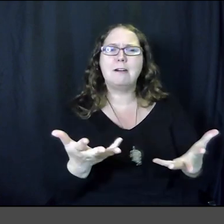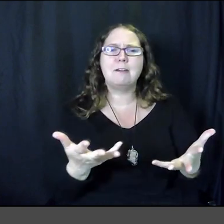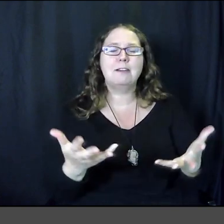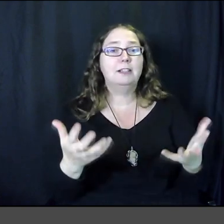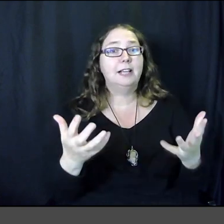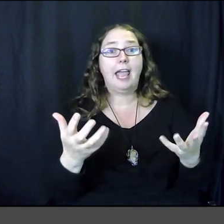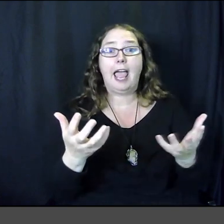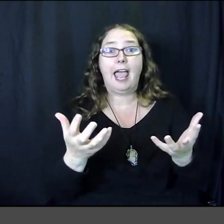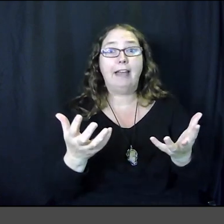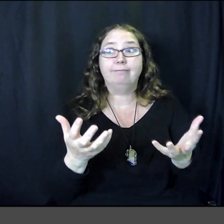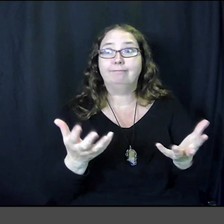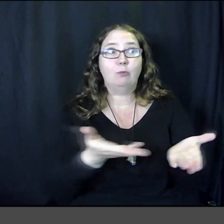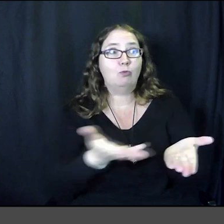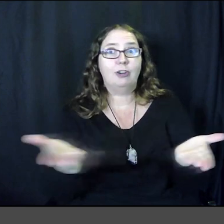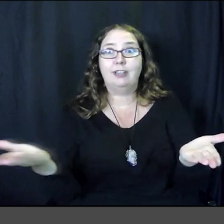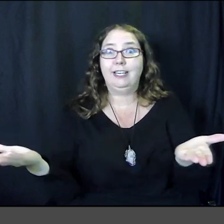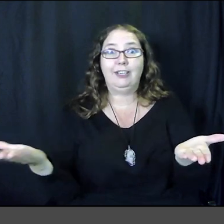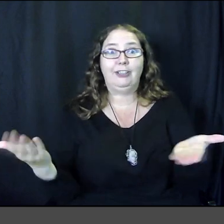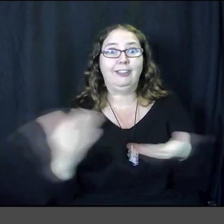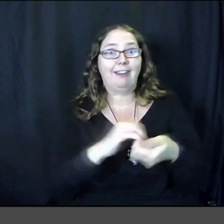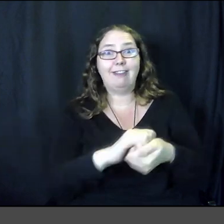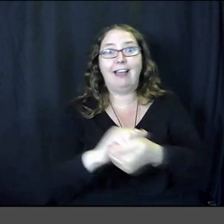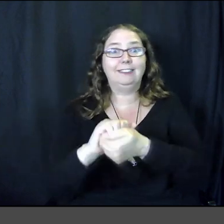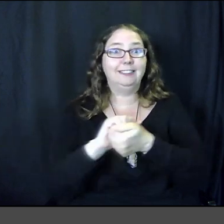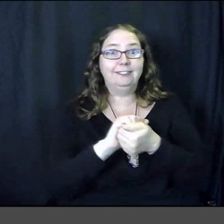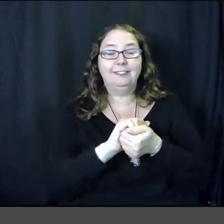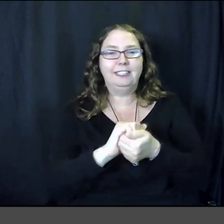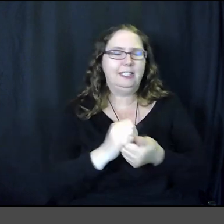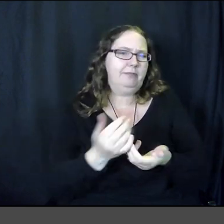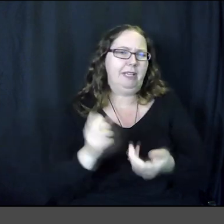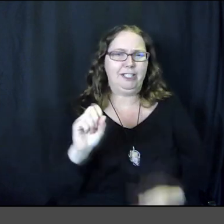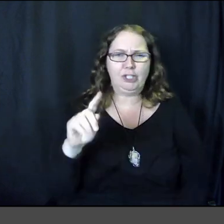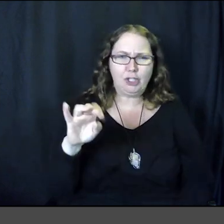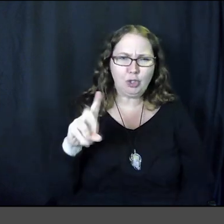IN A STUDIO SPACE OR AT A UNIVERSITY OR A KIOSCO